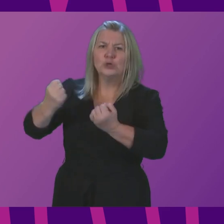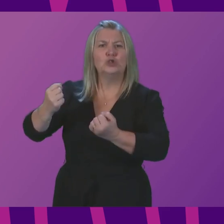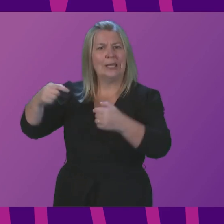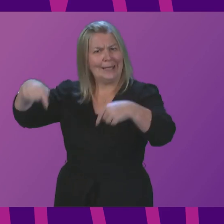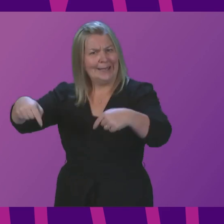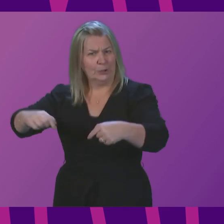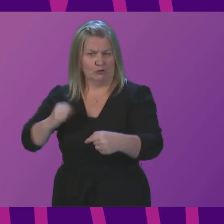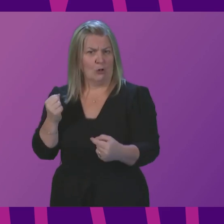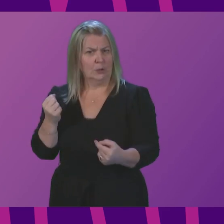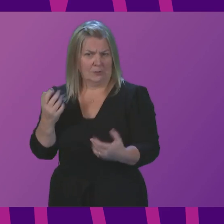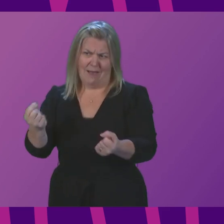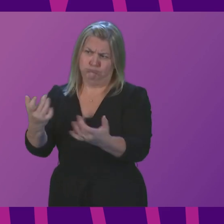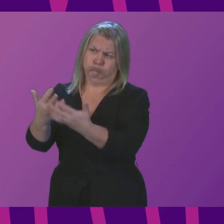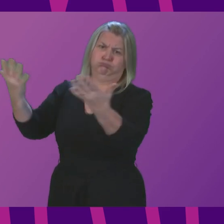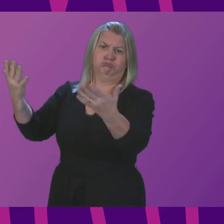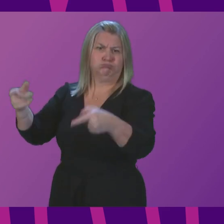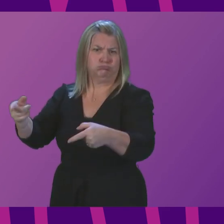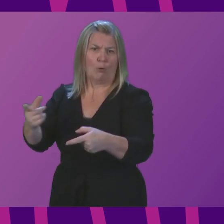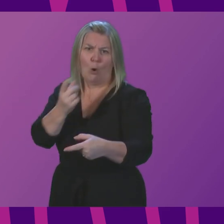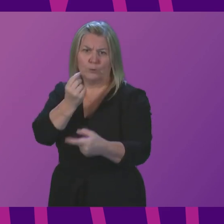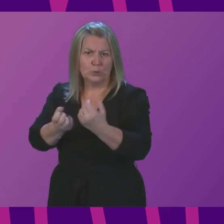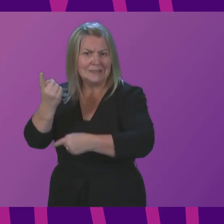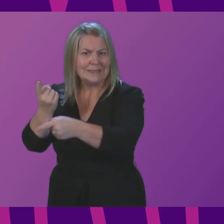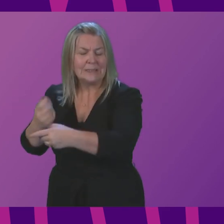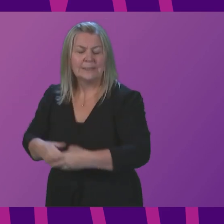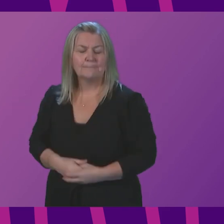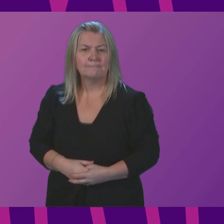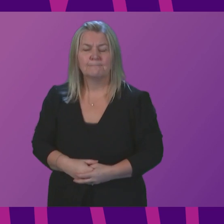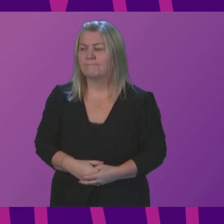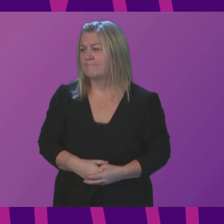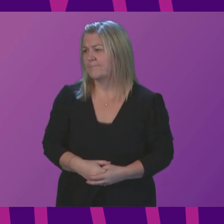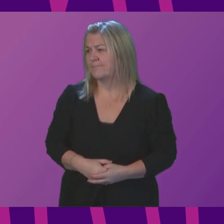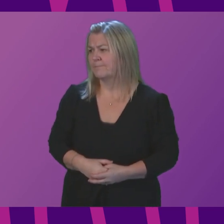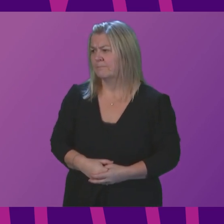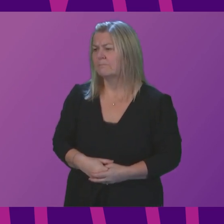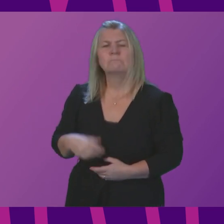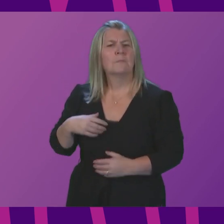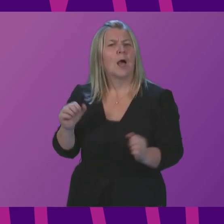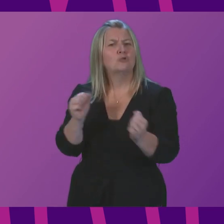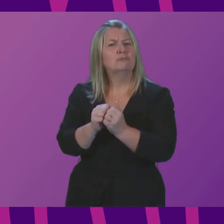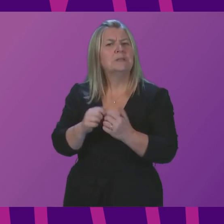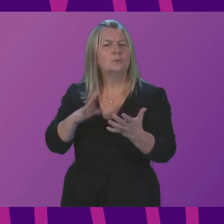I absolutely agree with Bill Kidd that we have to invest in the energy sources that